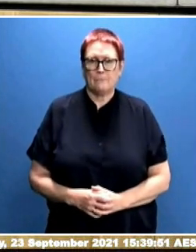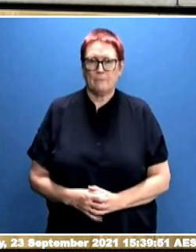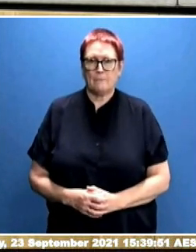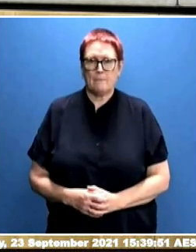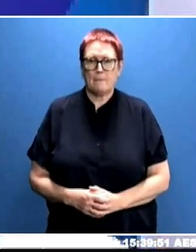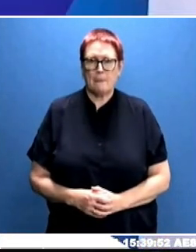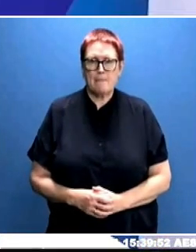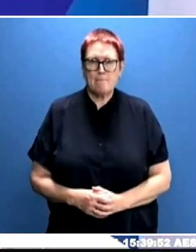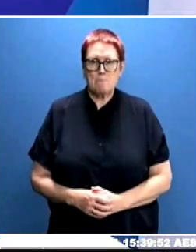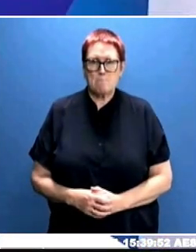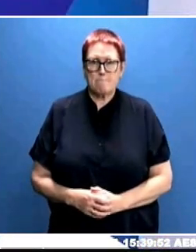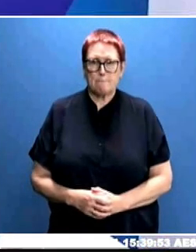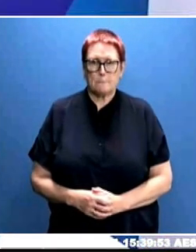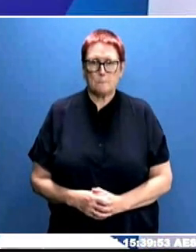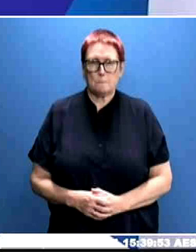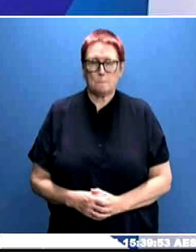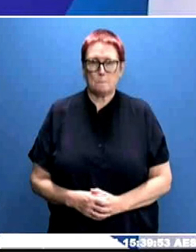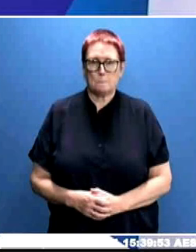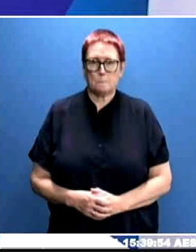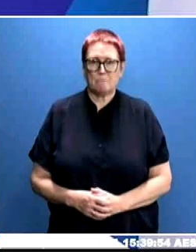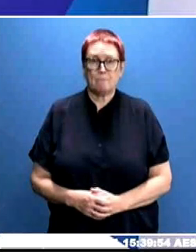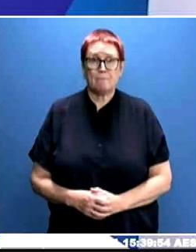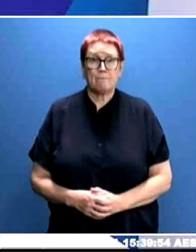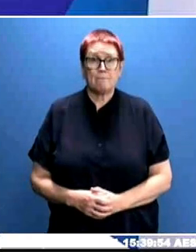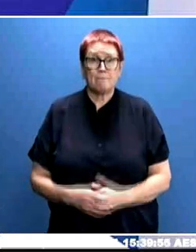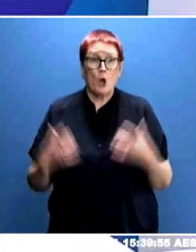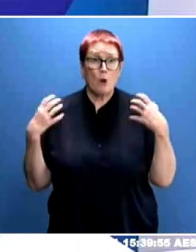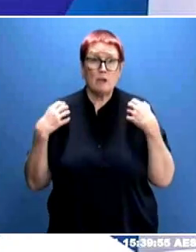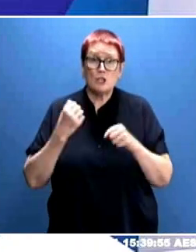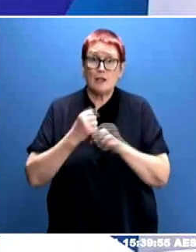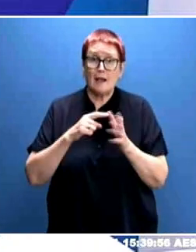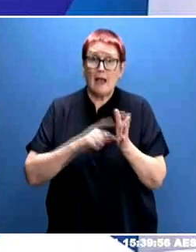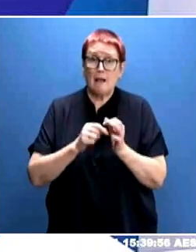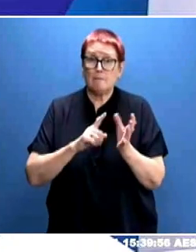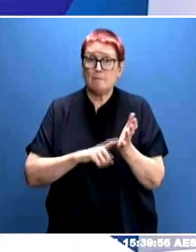Thank you, Commissioner. Thank you, Commissioner Mason. Commissioner Galbally, do you have any questions of Ms Kerr?